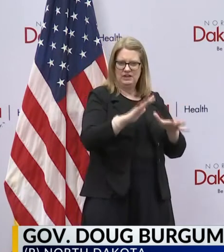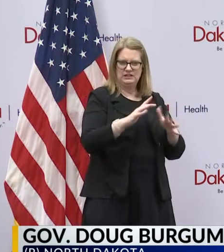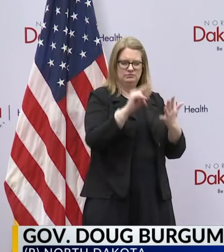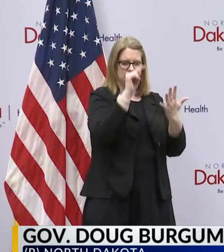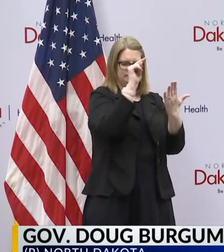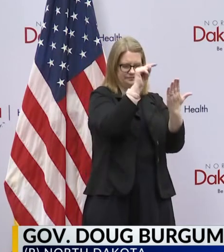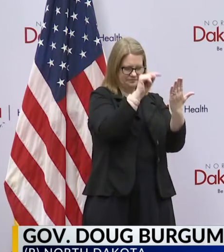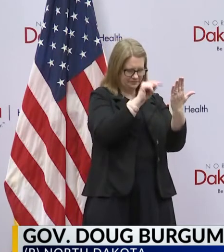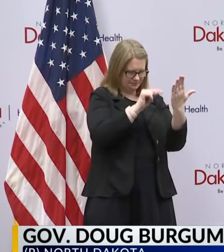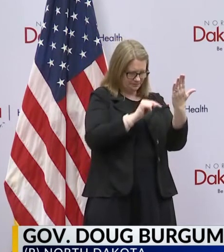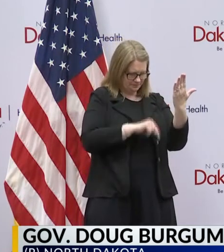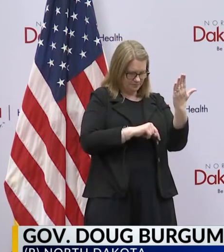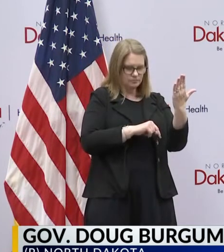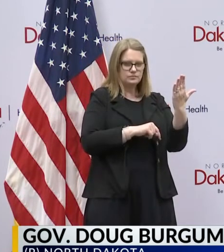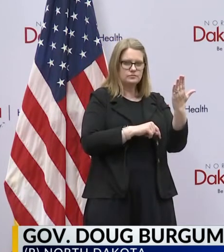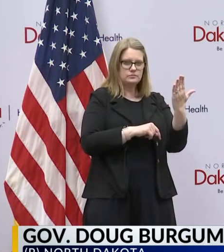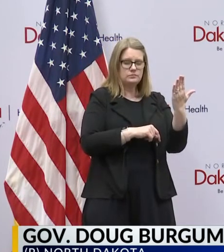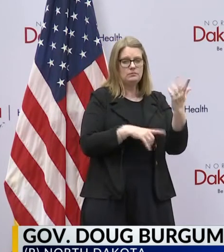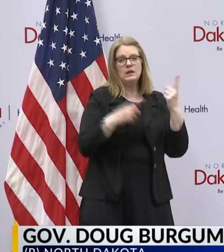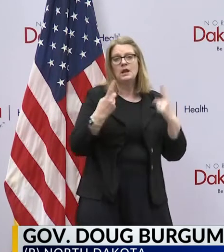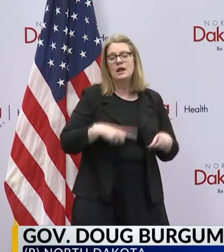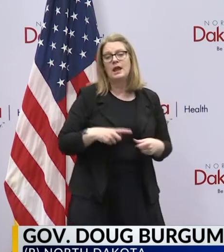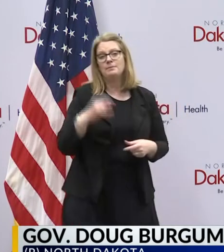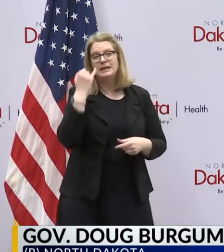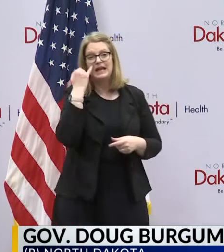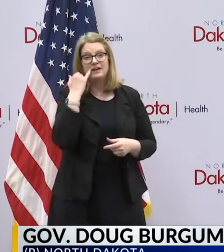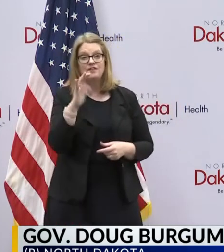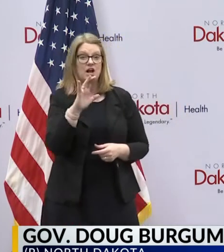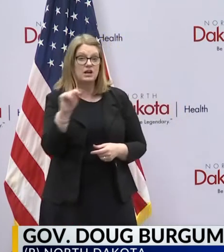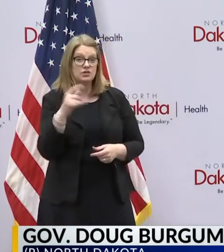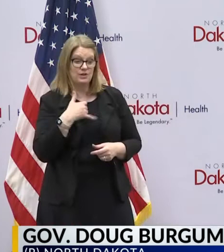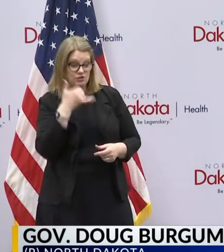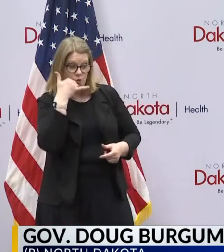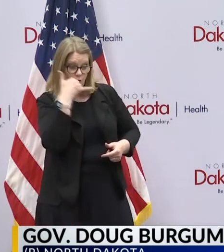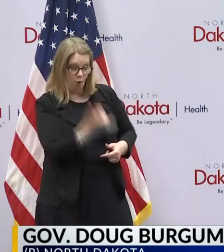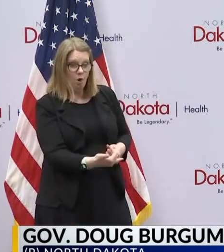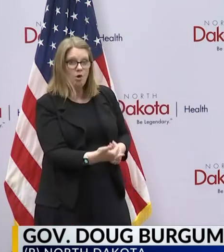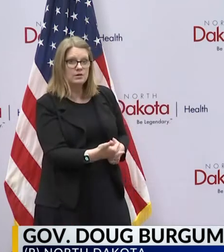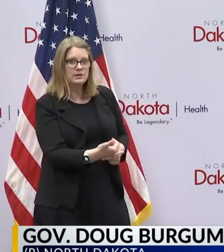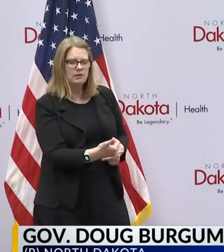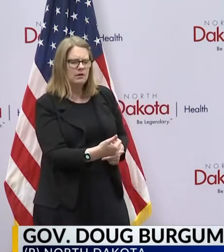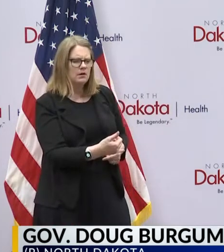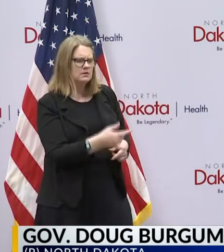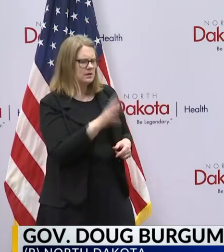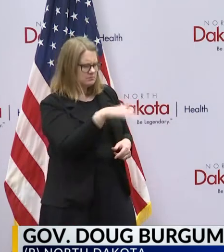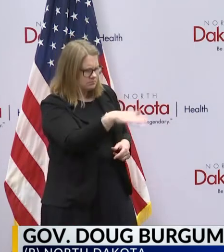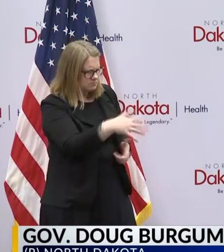BEEN DUBBED CARE 19 DIARY, TO MORE ACCURATELY REFLECT THAT IT IS A TOOL FOR YOU IF YOU ARE CALLED BY A CONTACT TRACER,